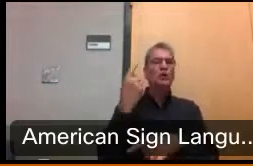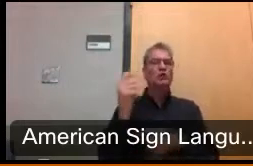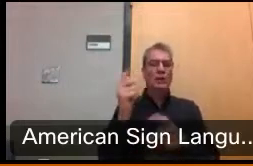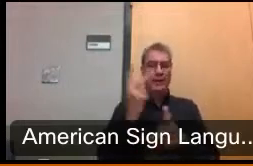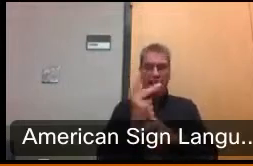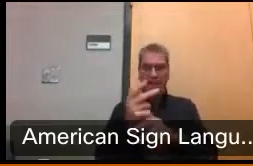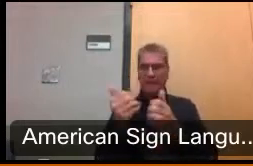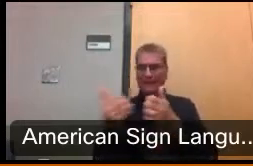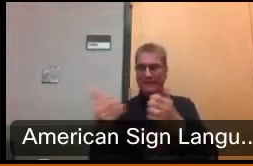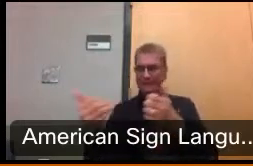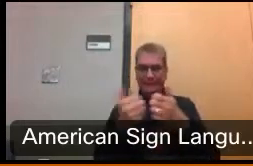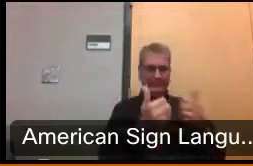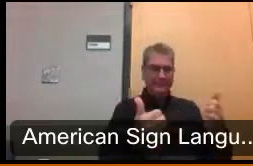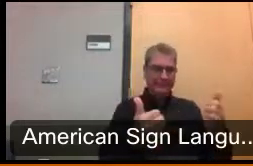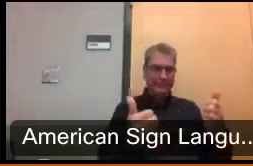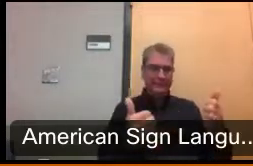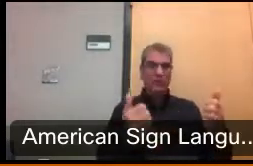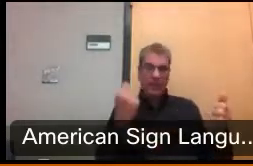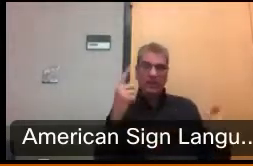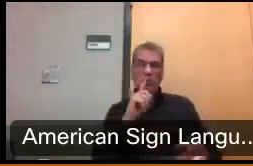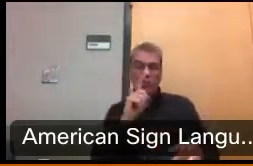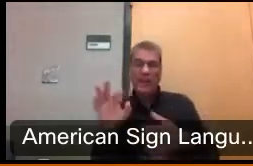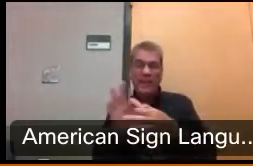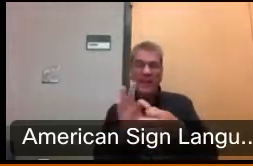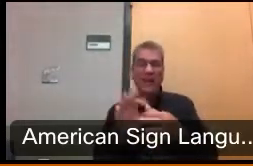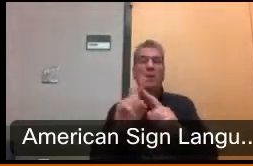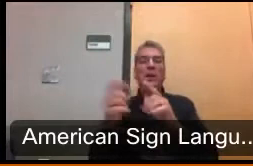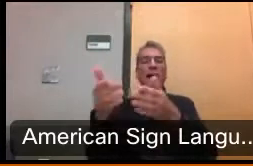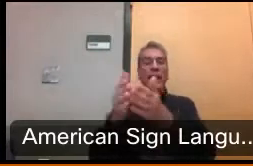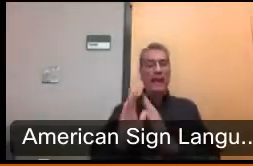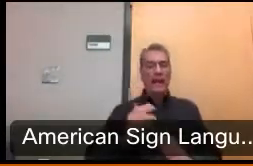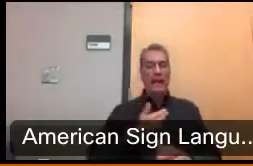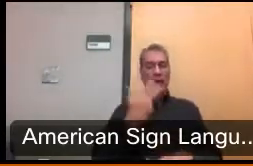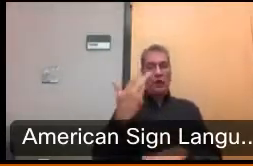know in reality, they're really together. And so they asked us to do a 3 year project.